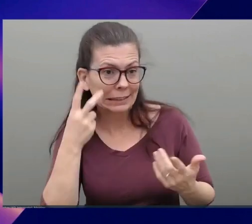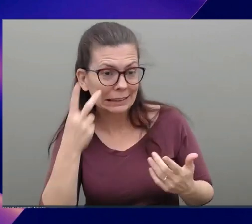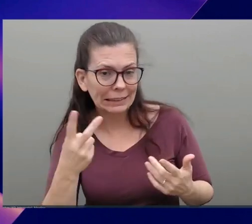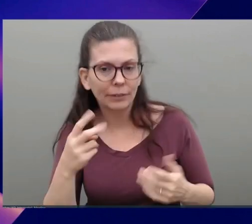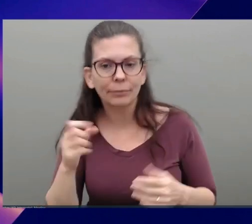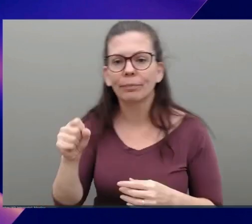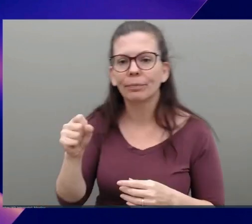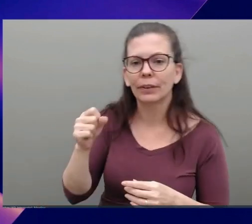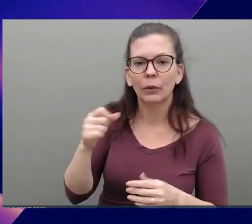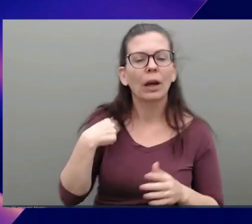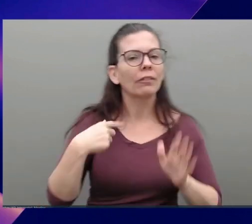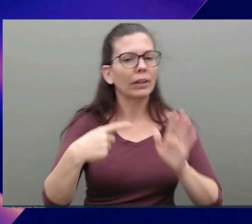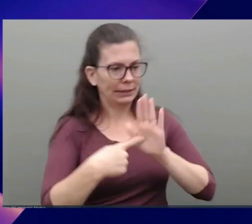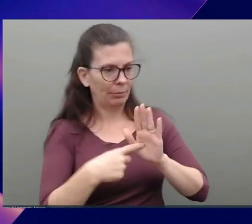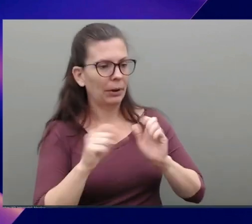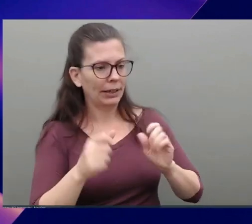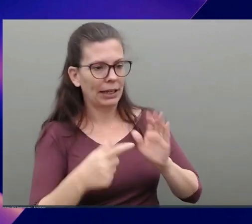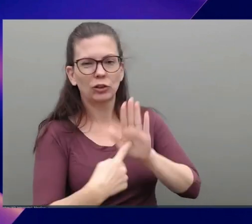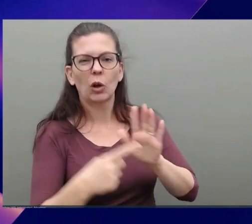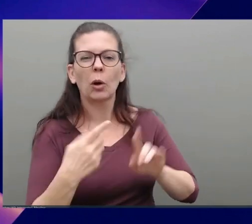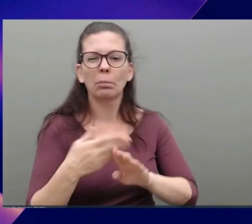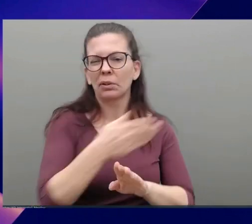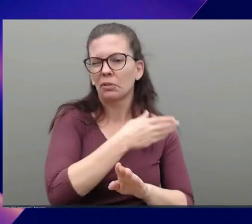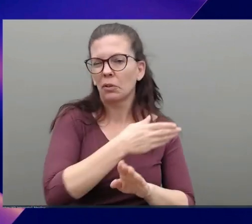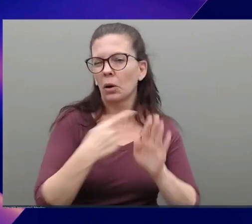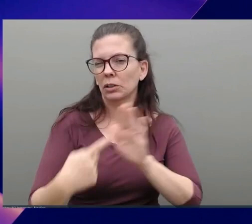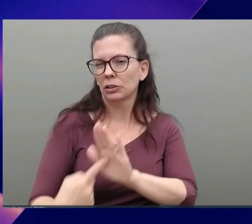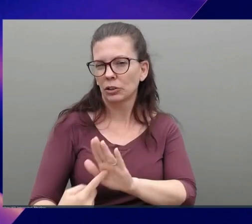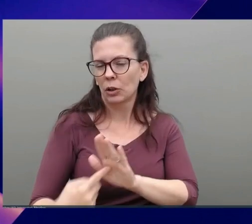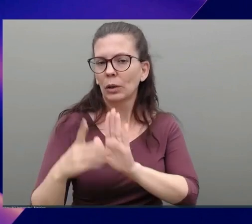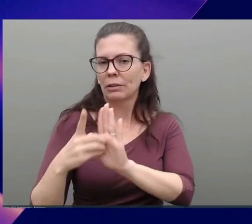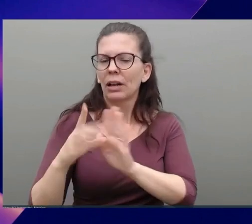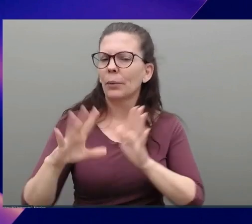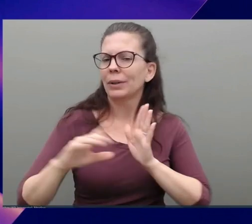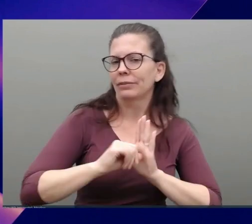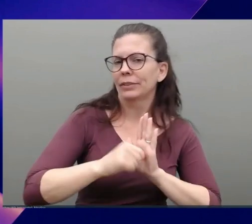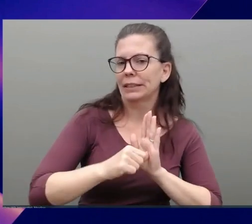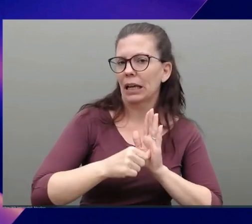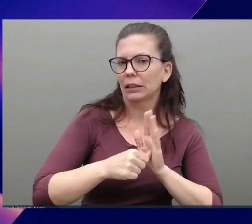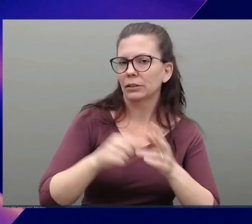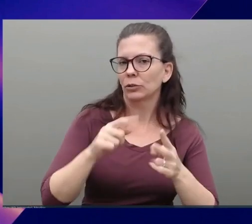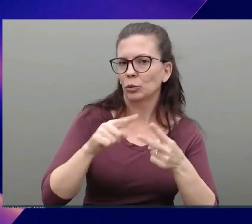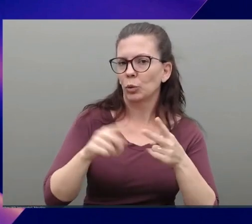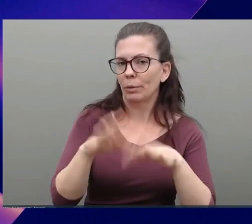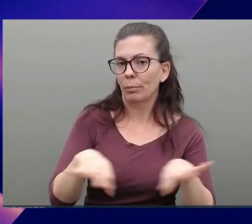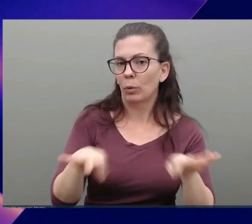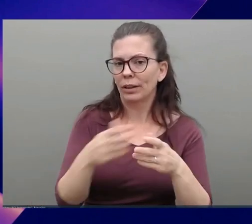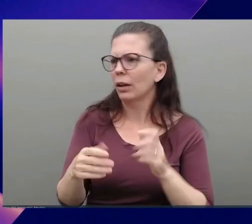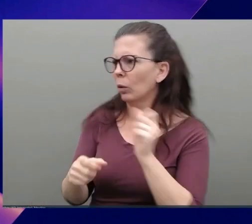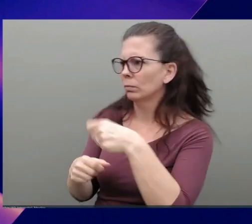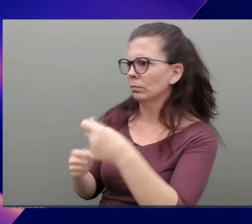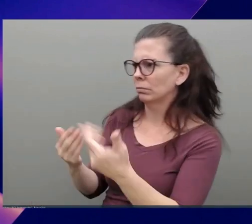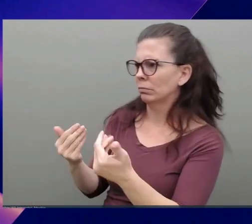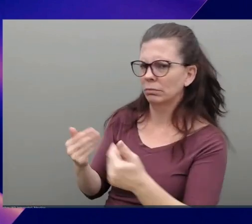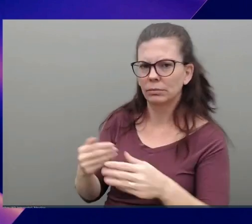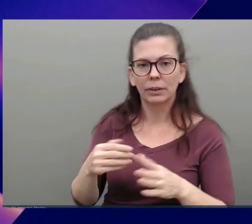Yeah. But before I do, I want to emphasis there are two important points- Oh, yes. When we talk about machine learning.